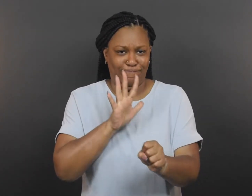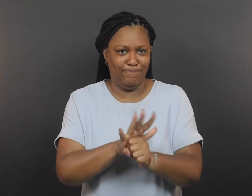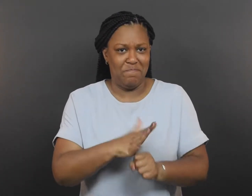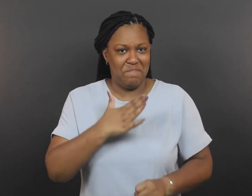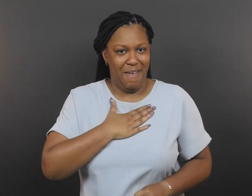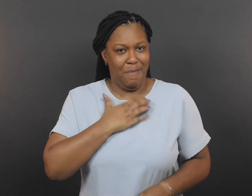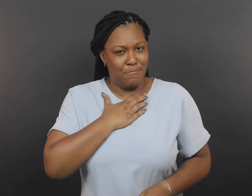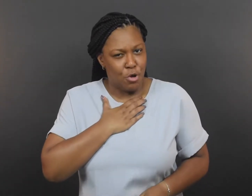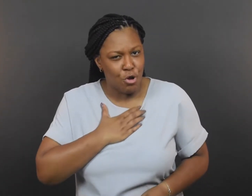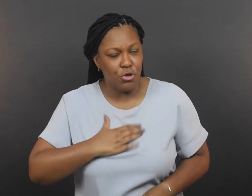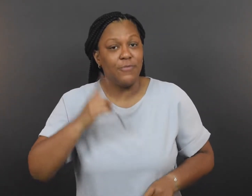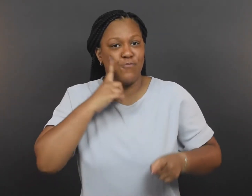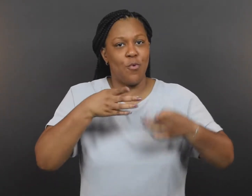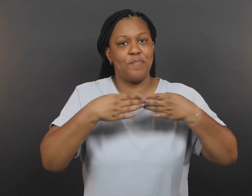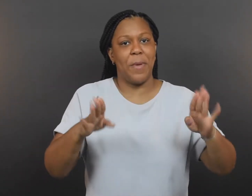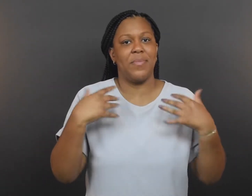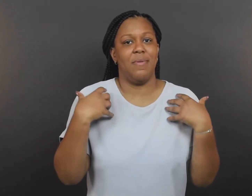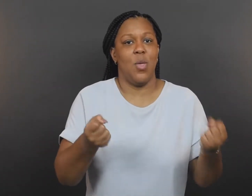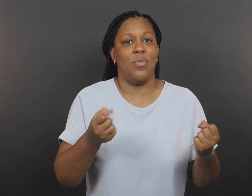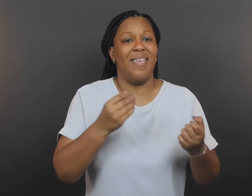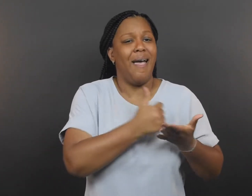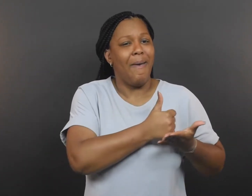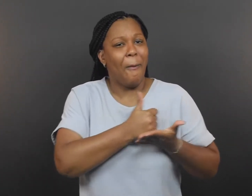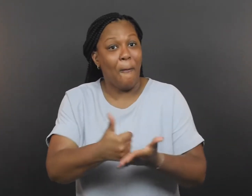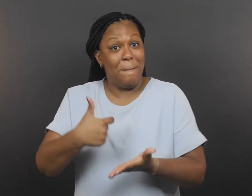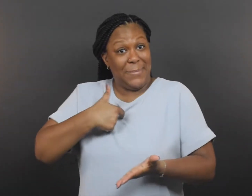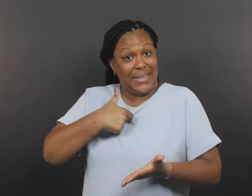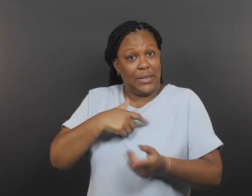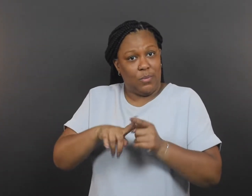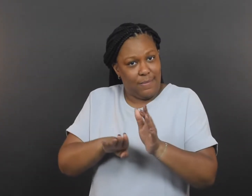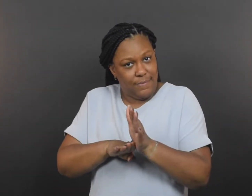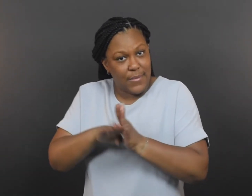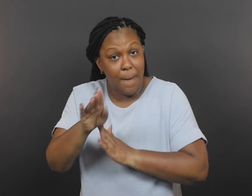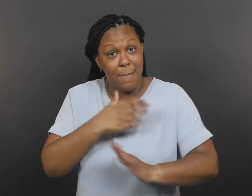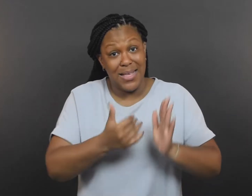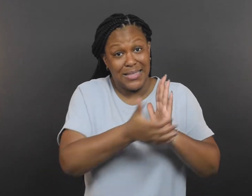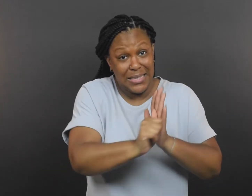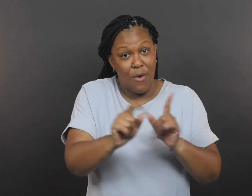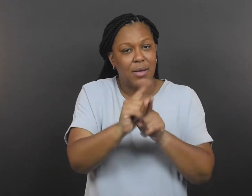affirmed my passion for public health and helped me develop my skills as a leader.”